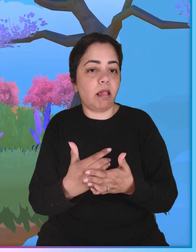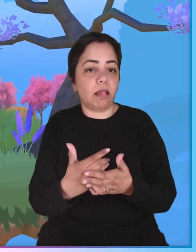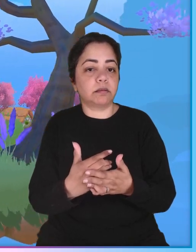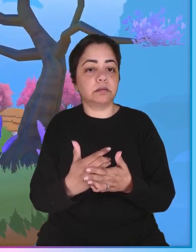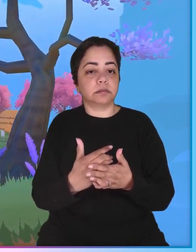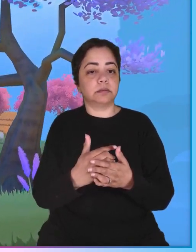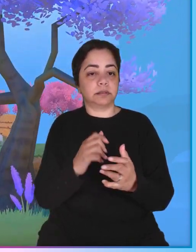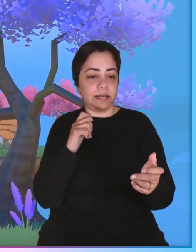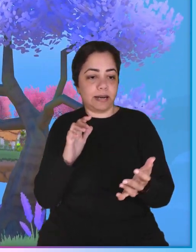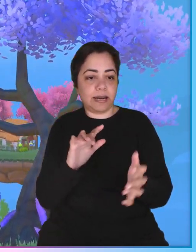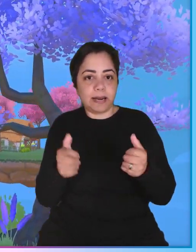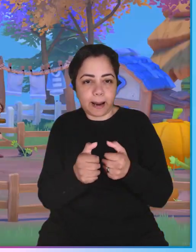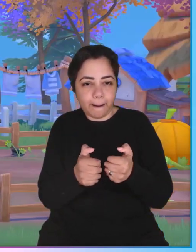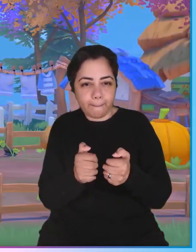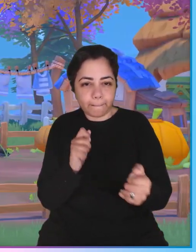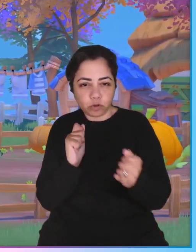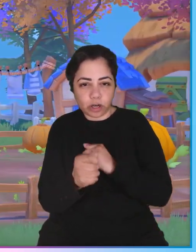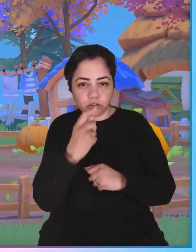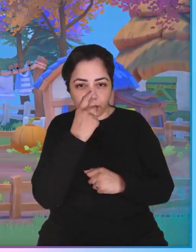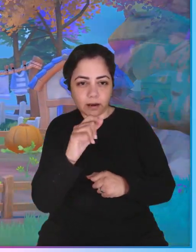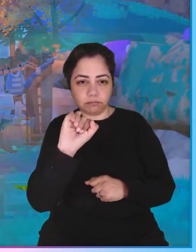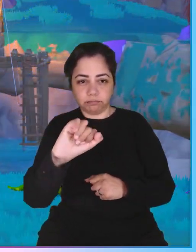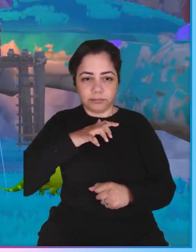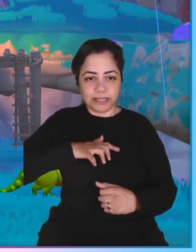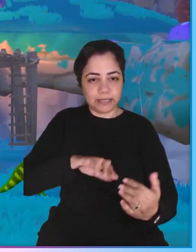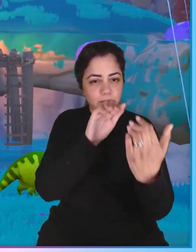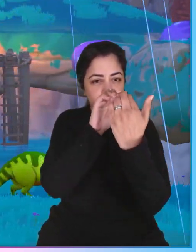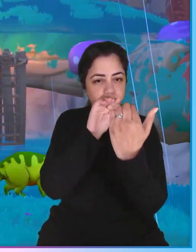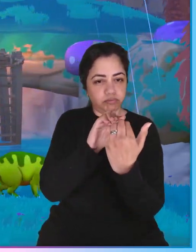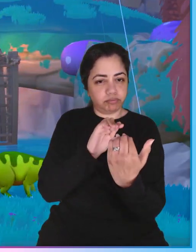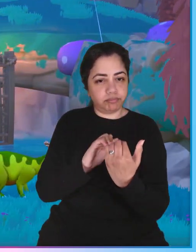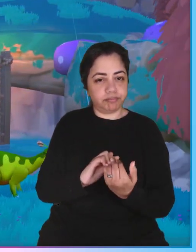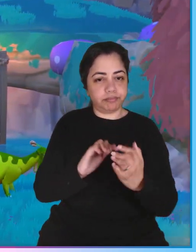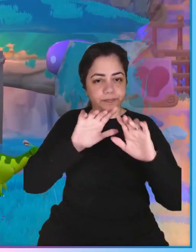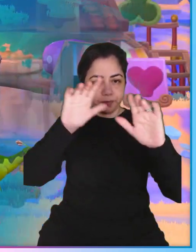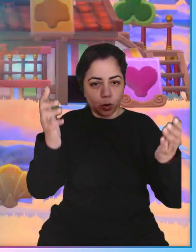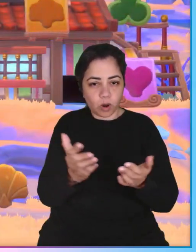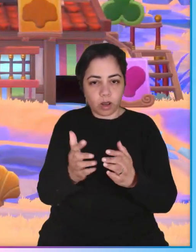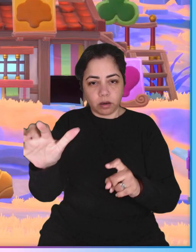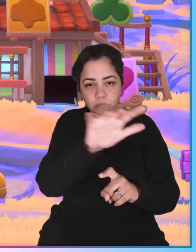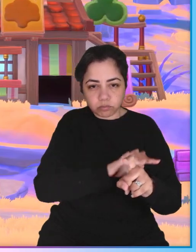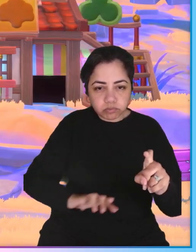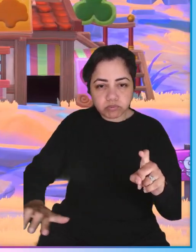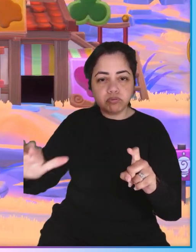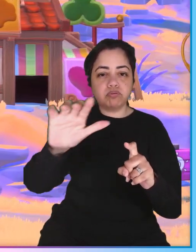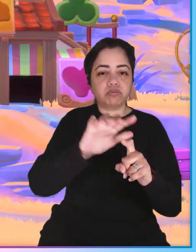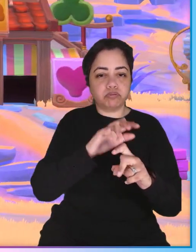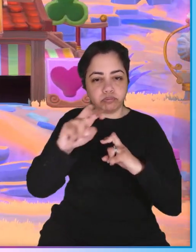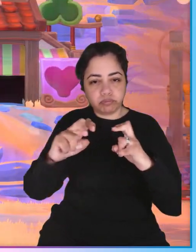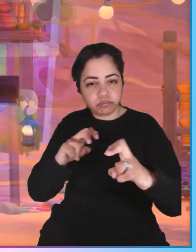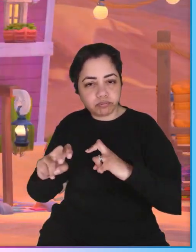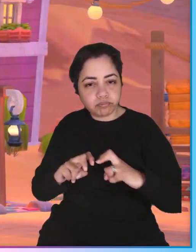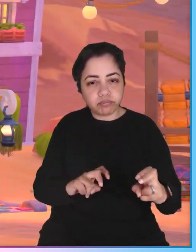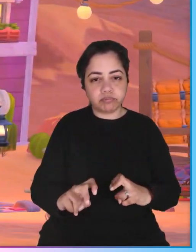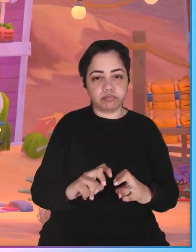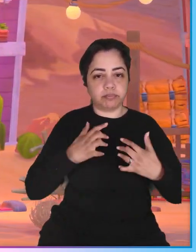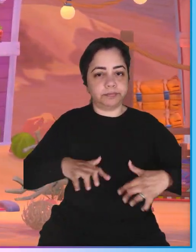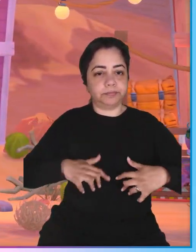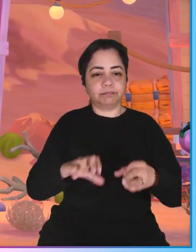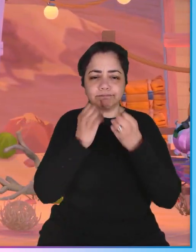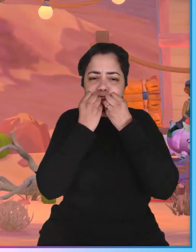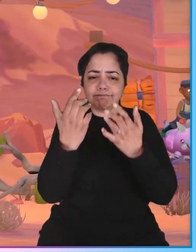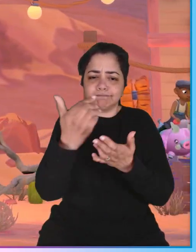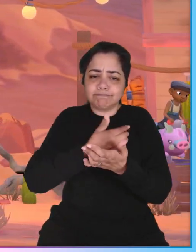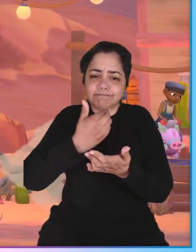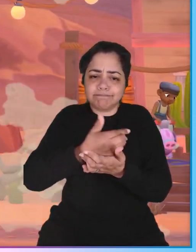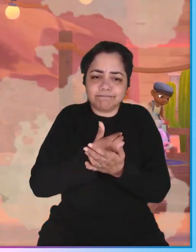Explore the valleys of Avieshire, Raina Falls, Coastin, and Whispridge in your own time.